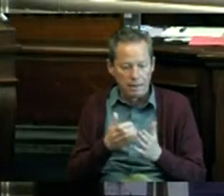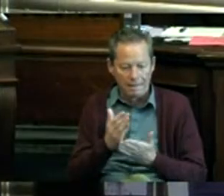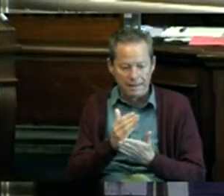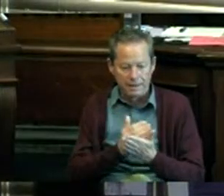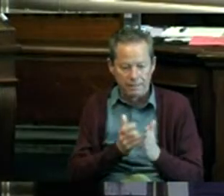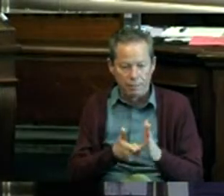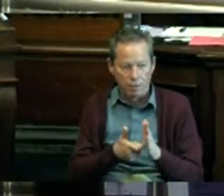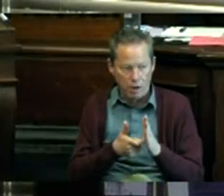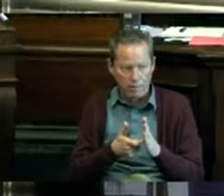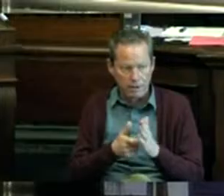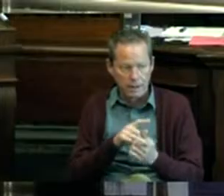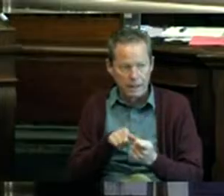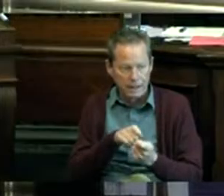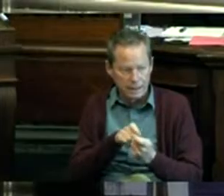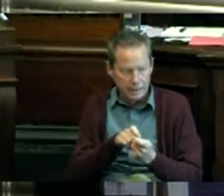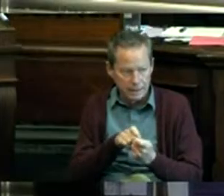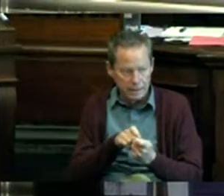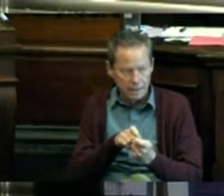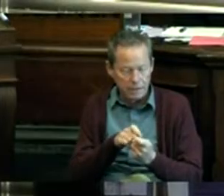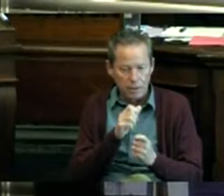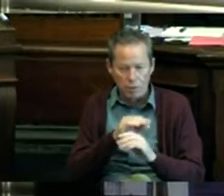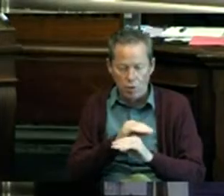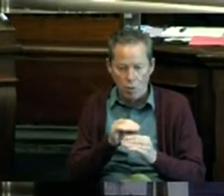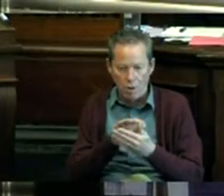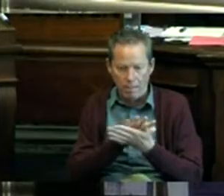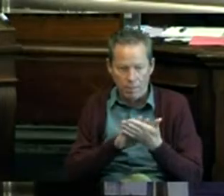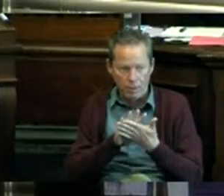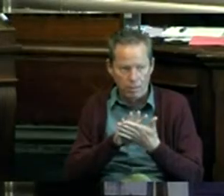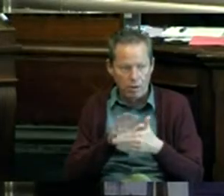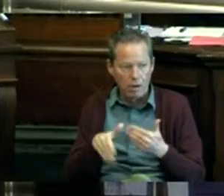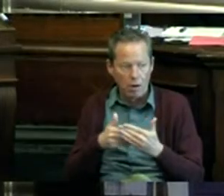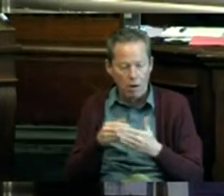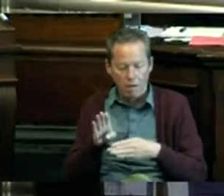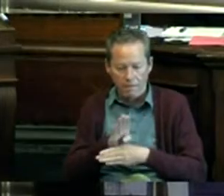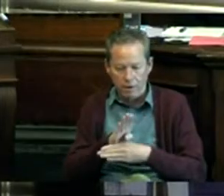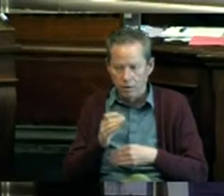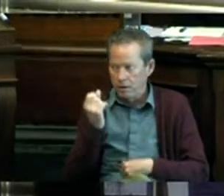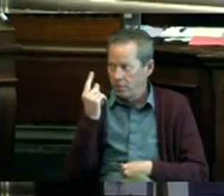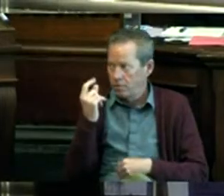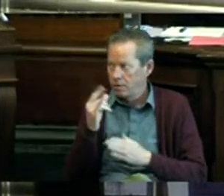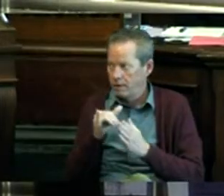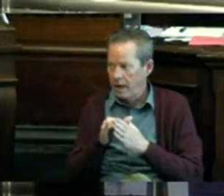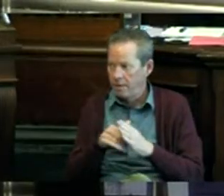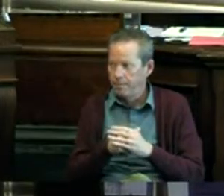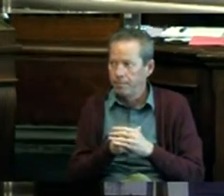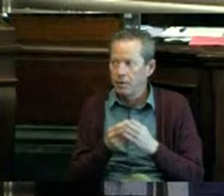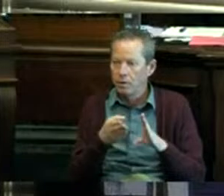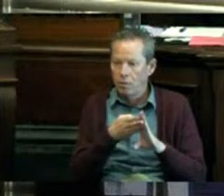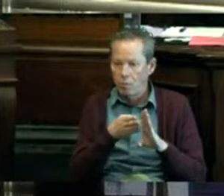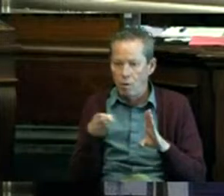right tool. We started with well-defined list of